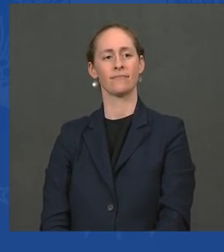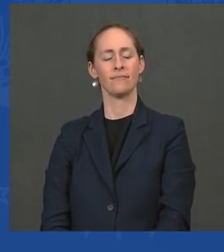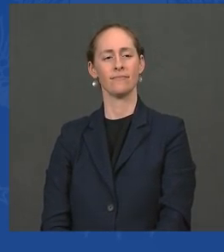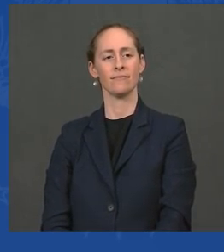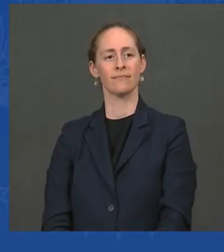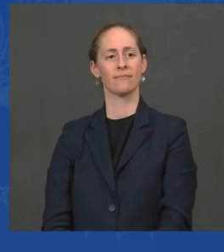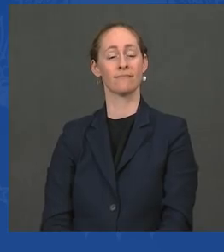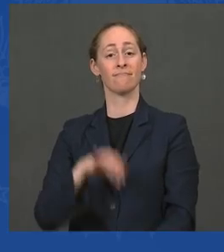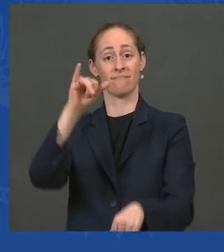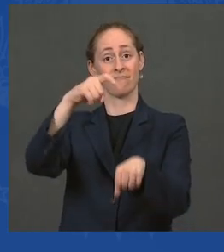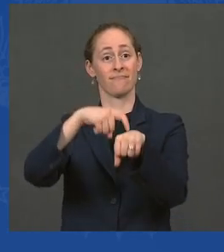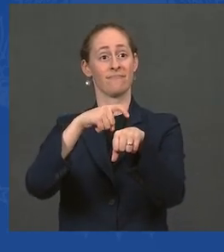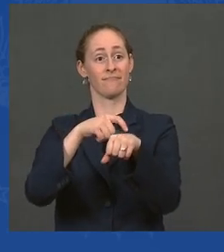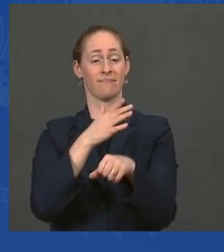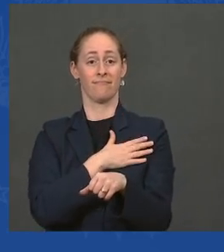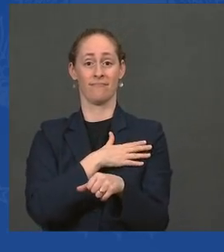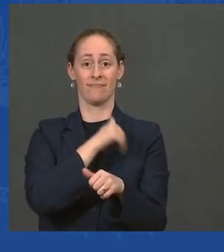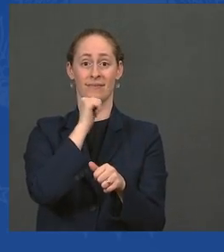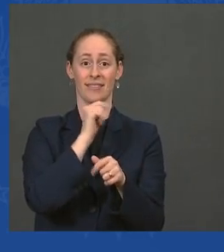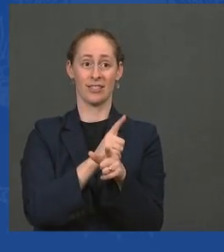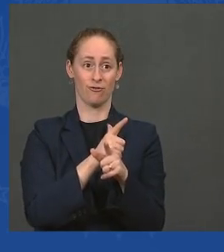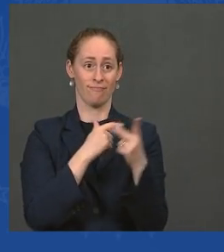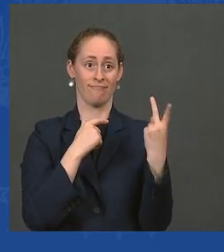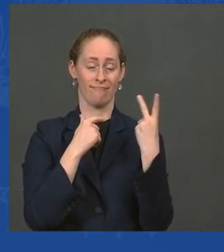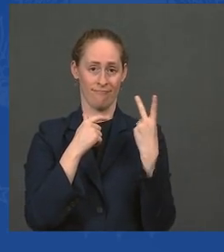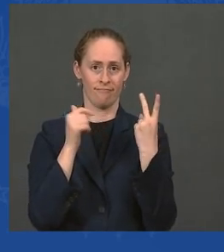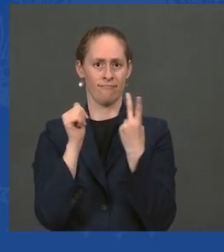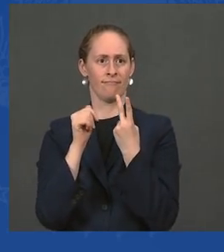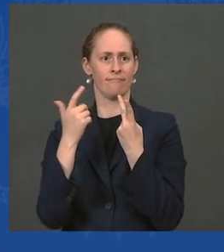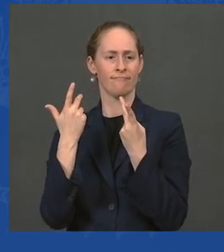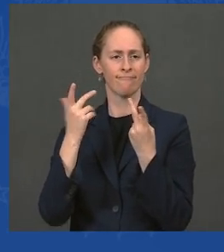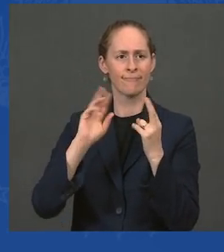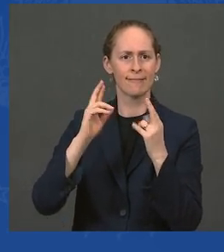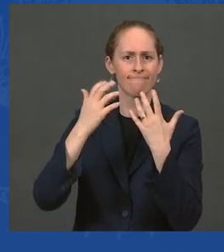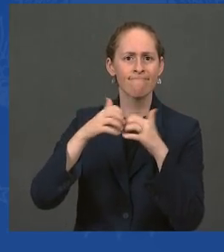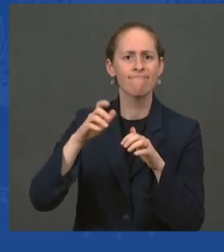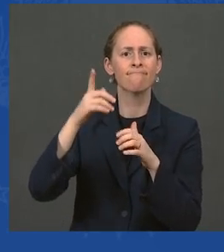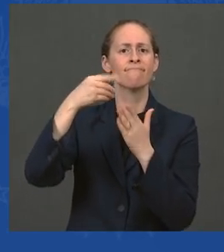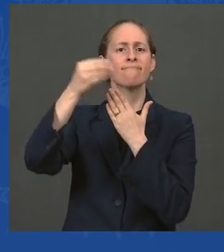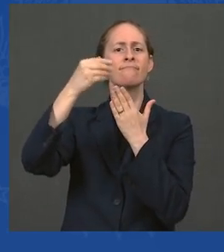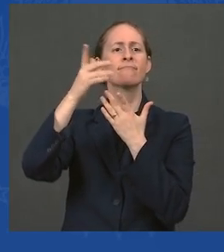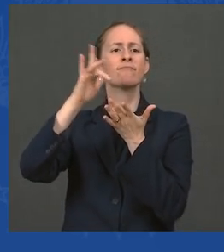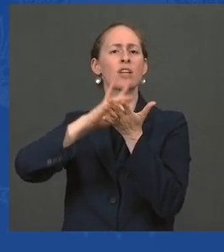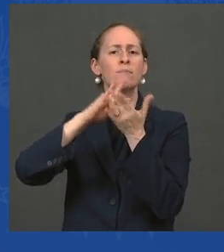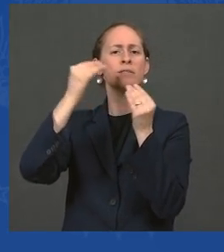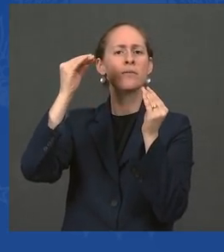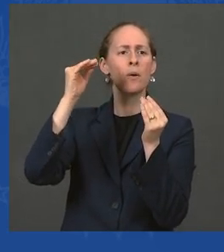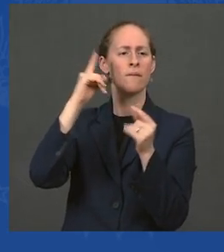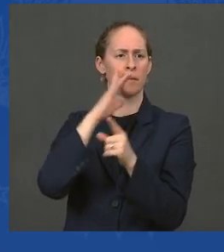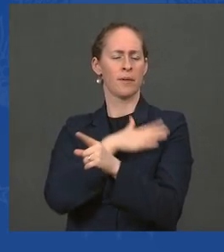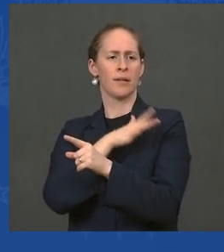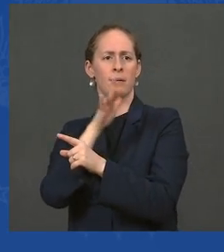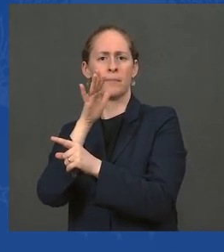drives her back, gets out of the house. And she was -- it was this little home off of our home. It was -- she wouldn't move into --